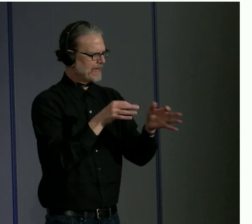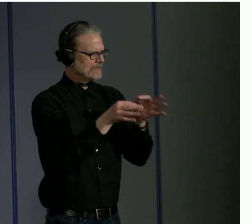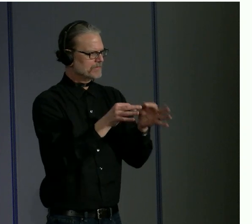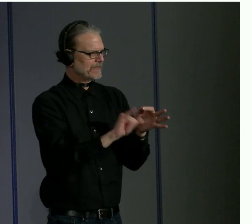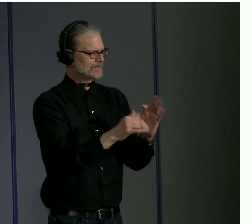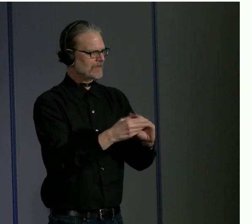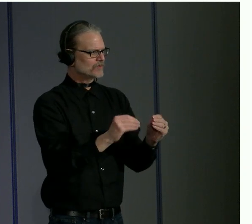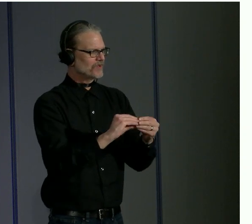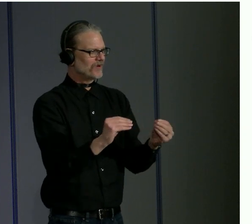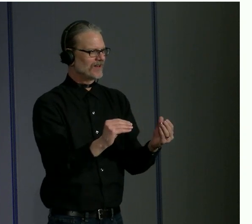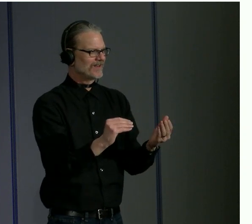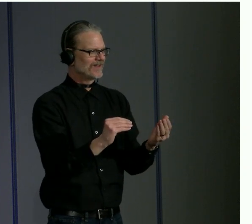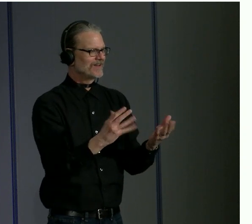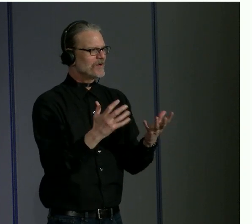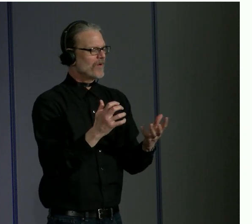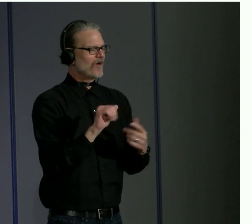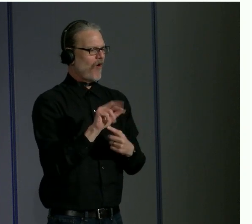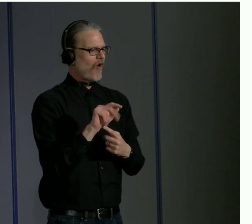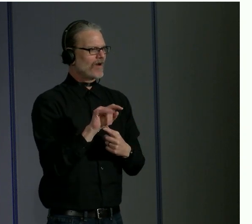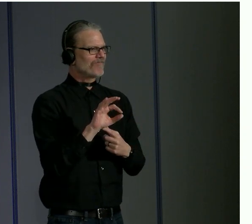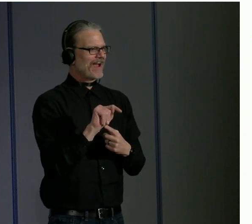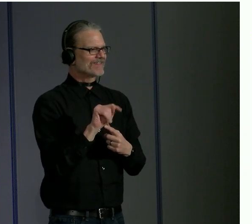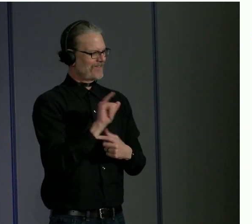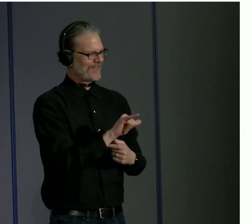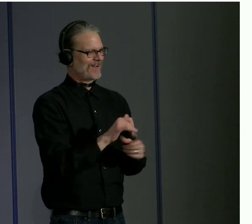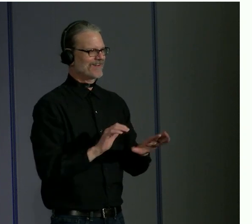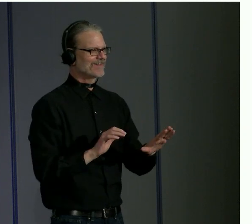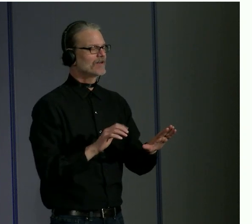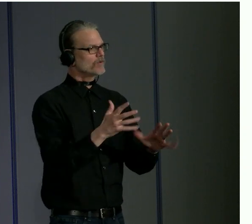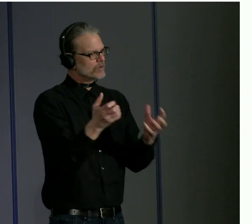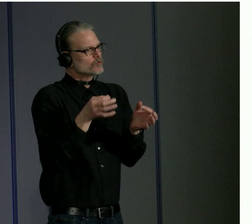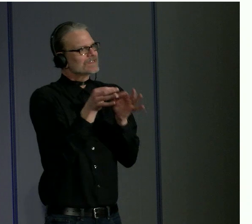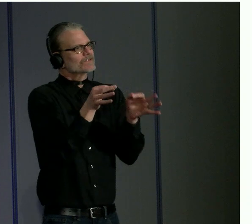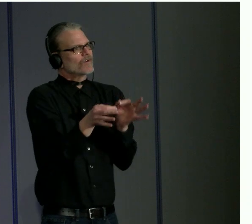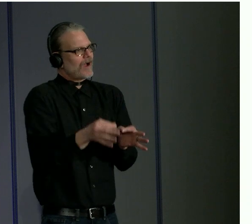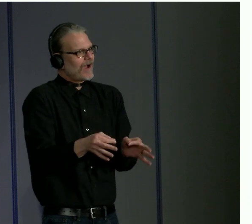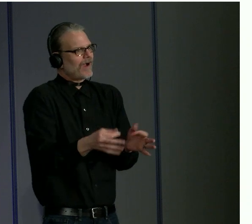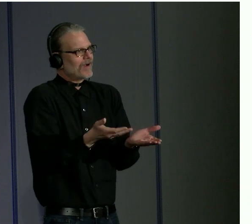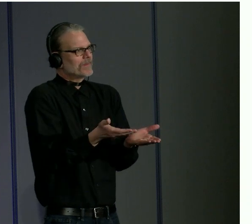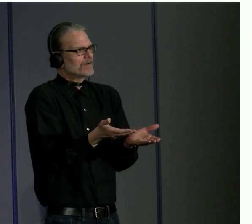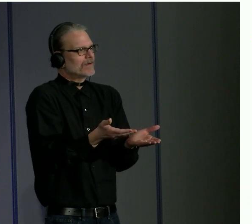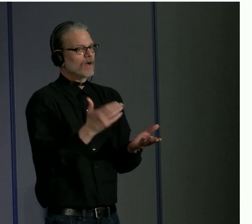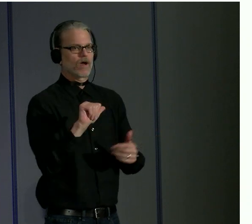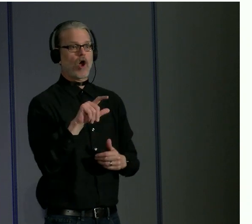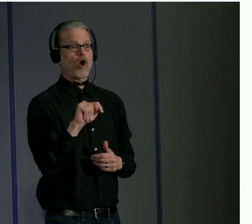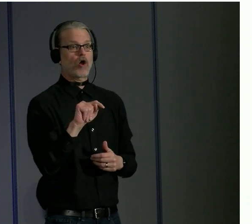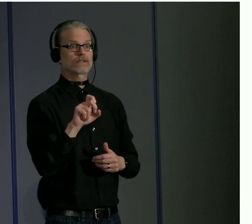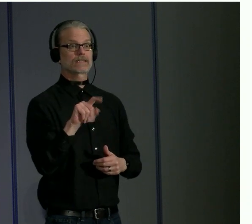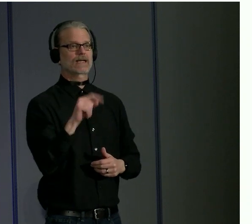to artifact these images. In fact, you want to describe them. Alt Text might sound like storm